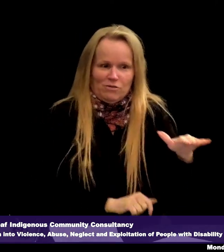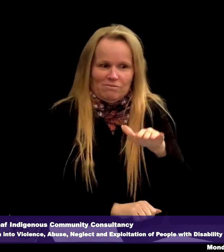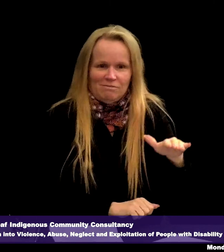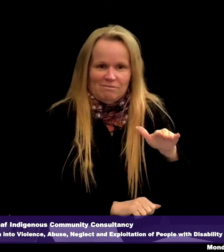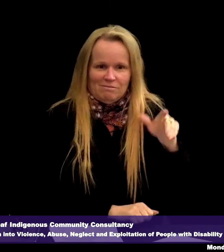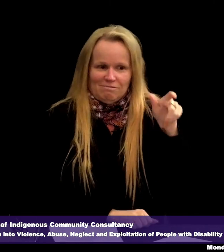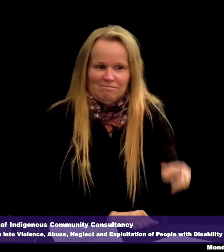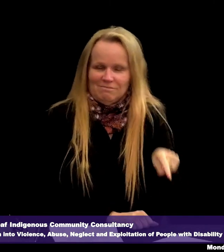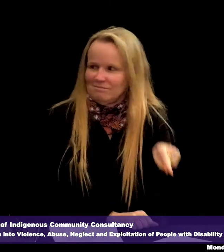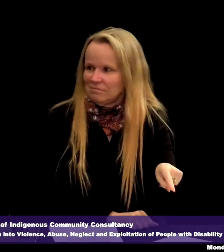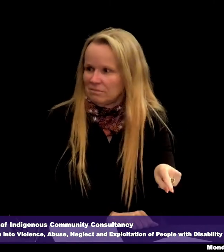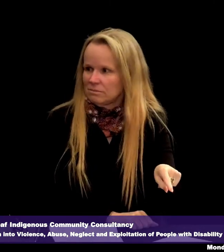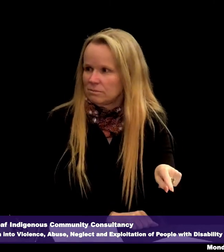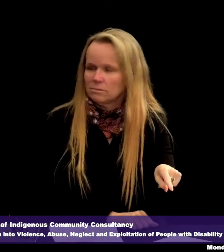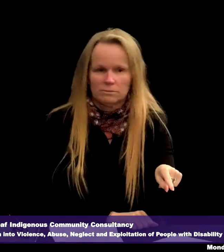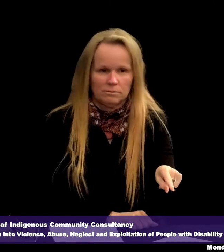cultural sign languages as well for a lot of people.